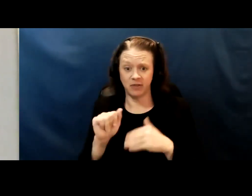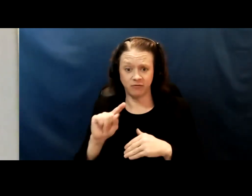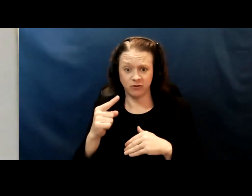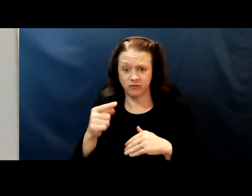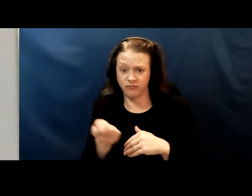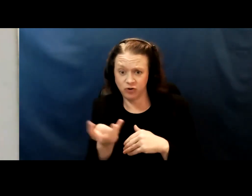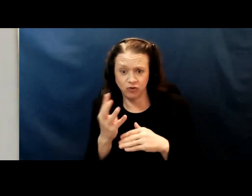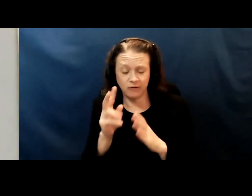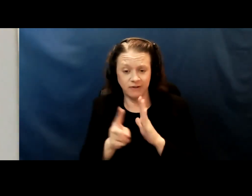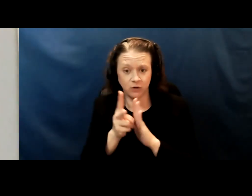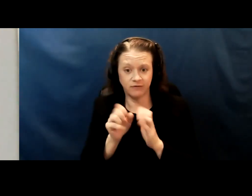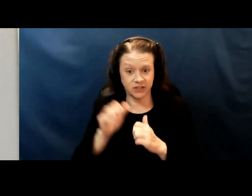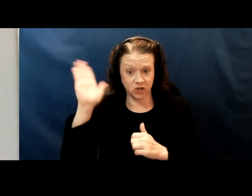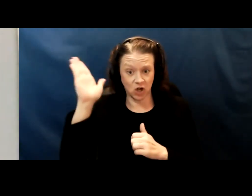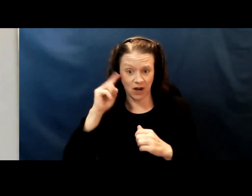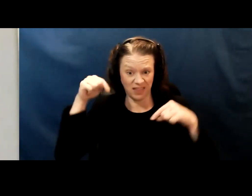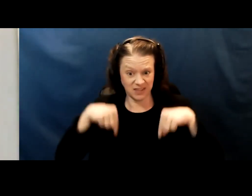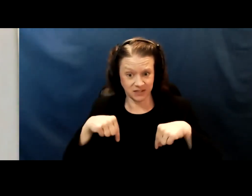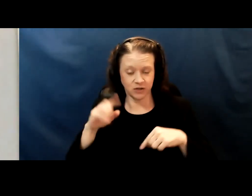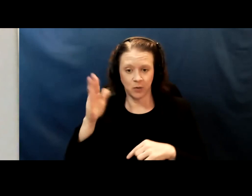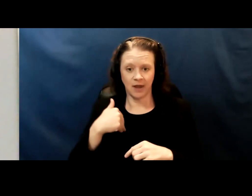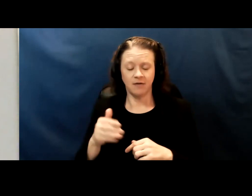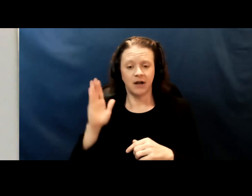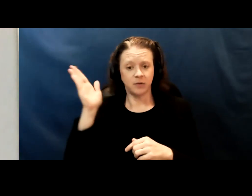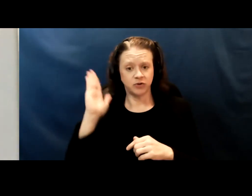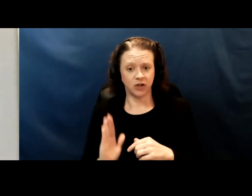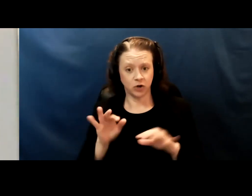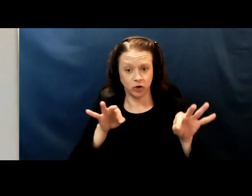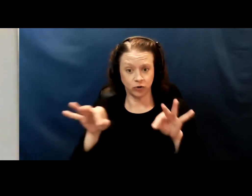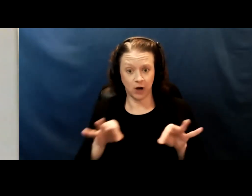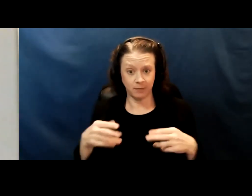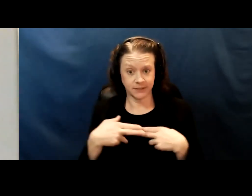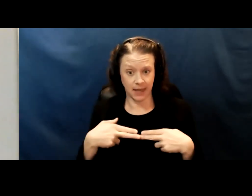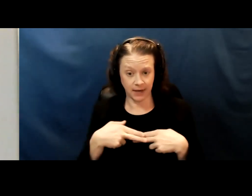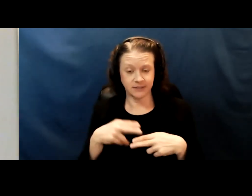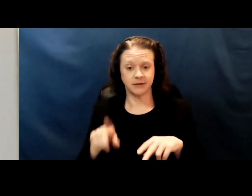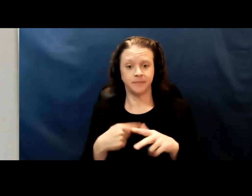a talk like this, you're going to have the presenter describe their slides, and you're going to make sure that you have -- if